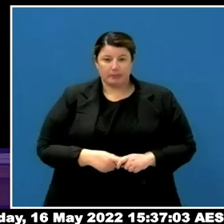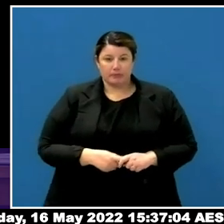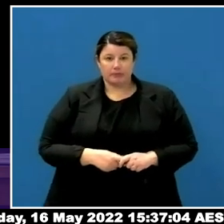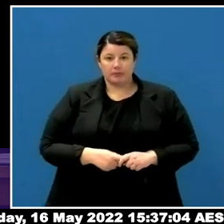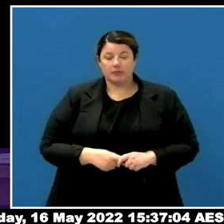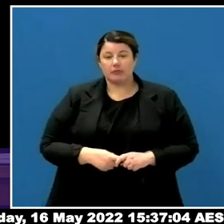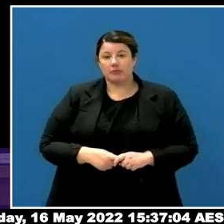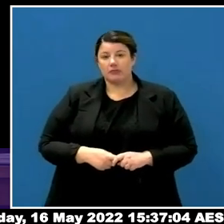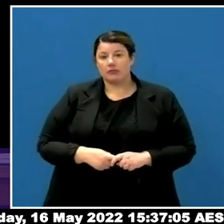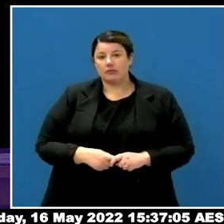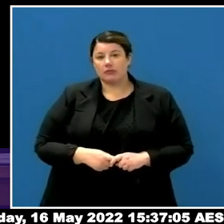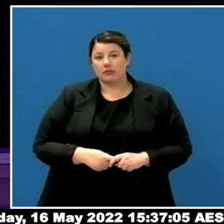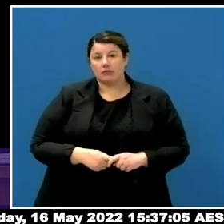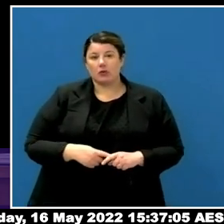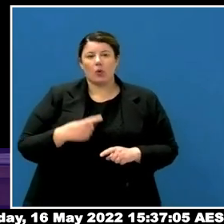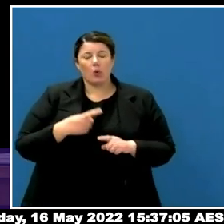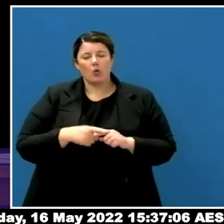him up, and that had been filmed by him.